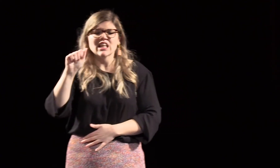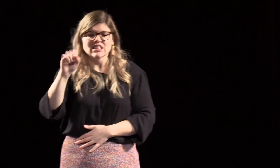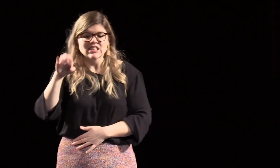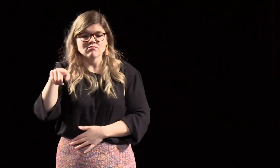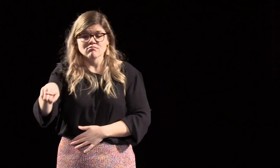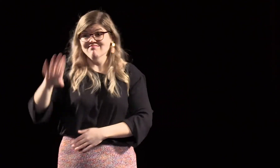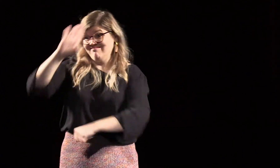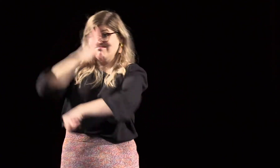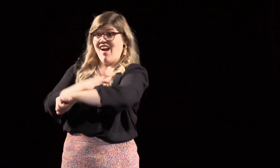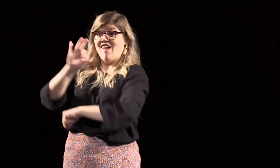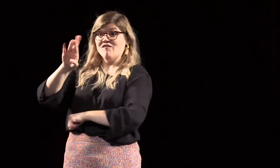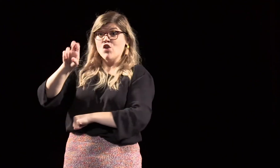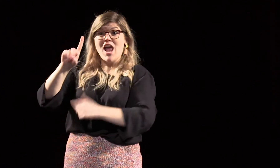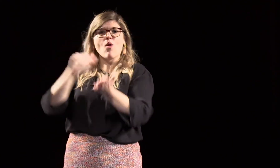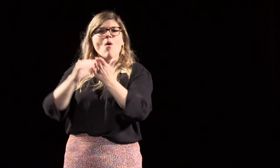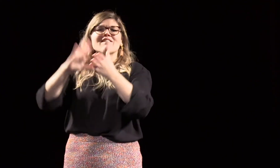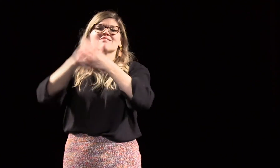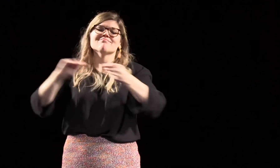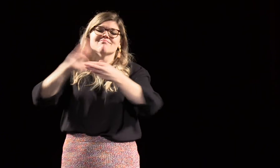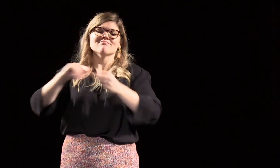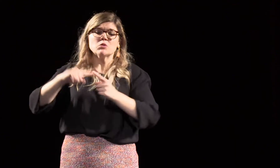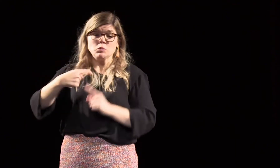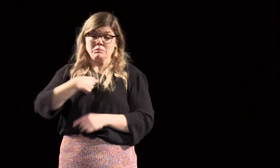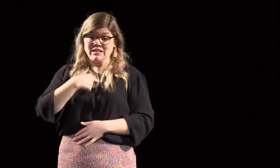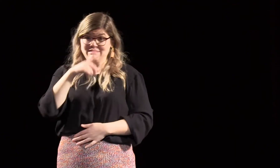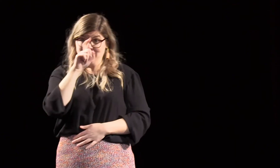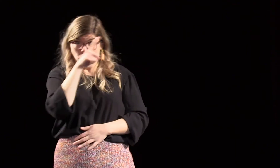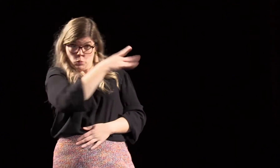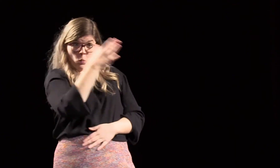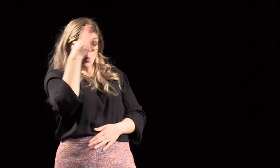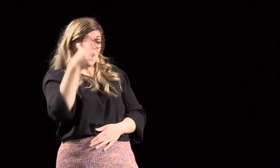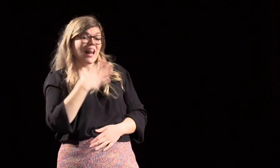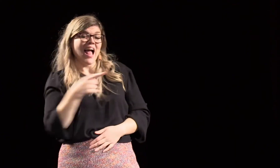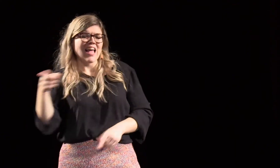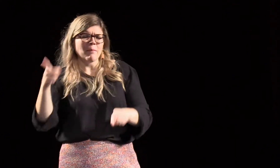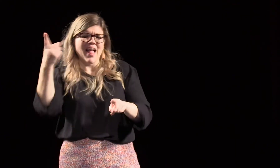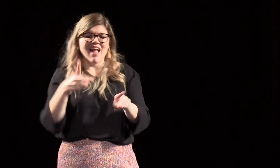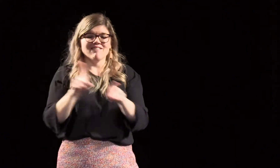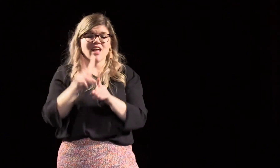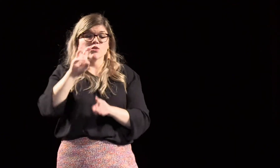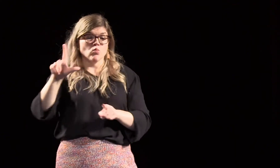and taking care of Carlin. And the sister says,